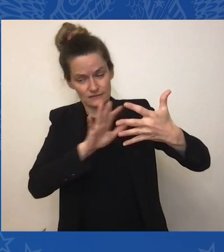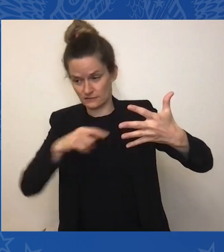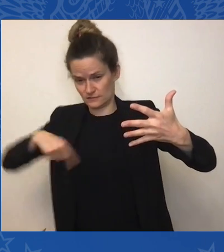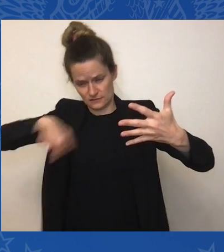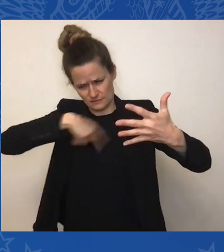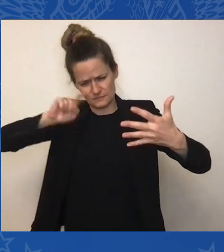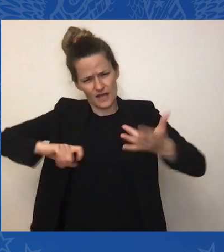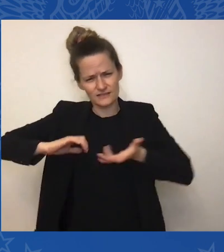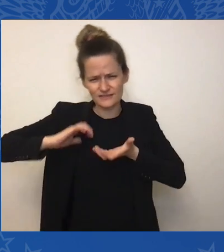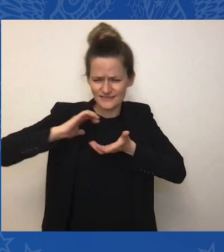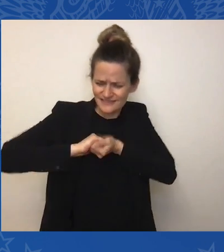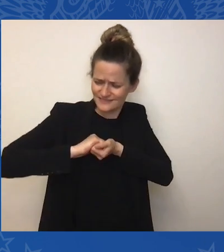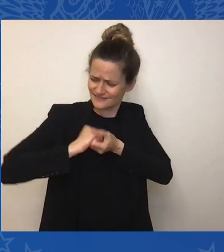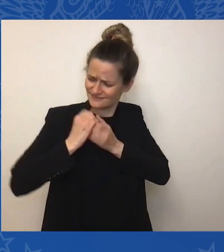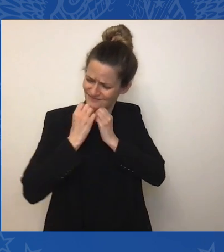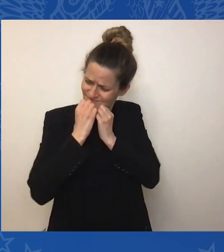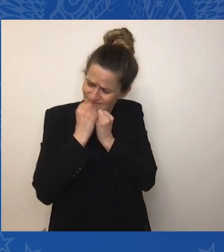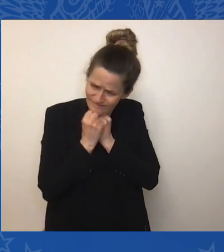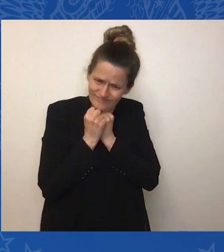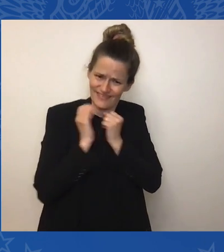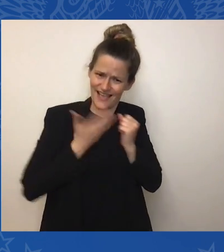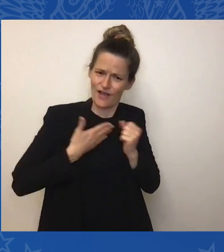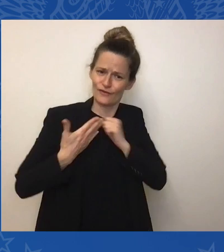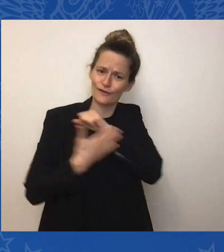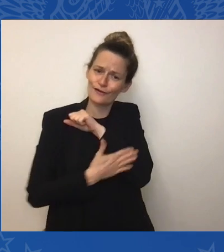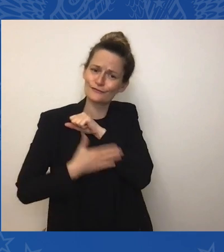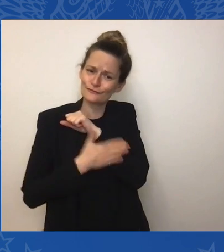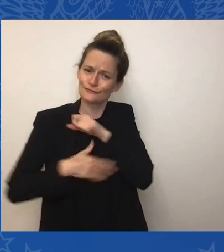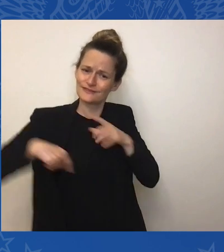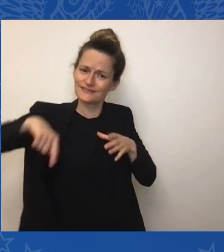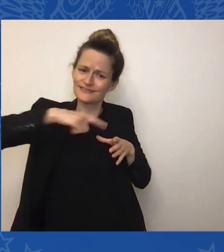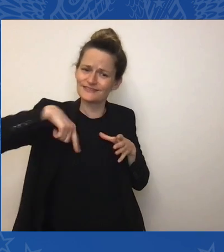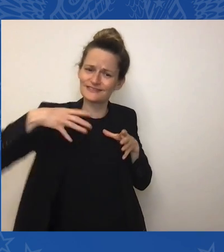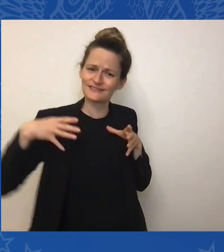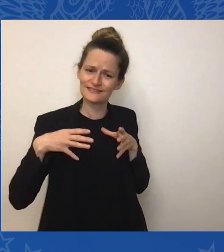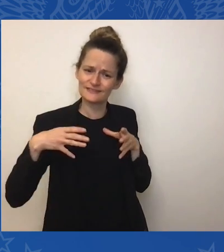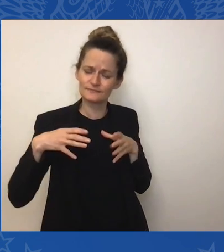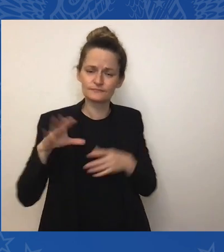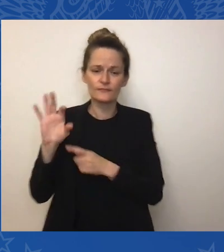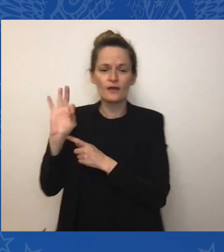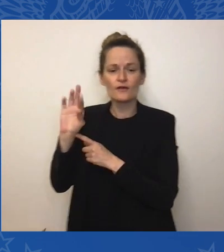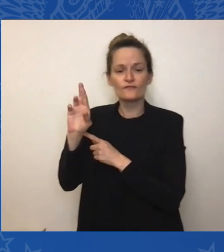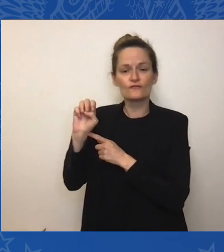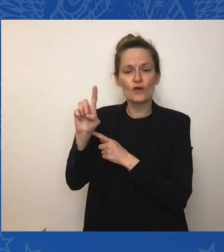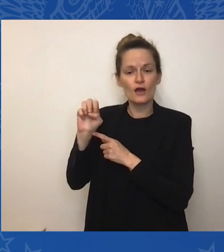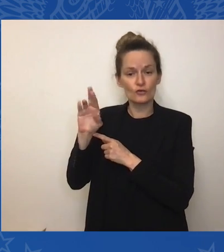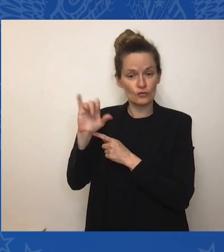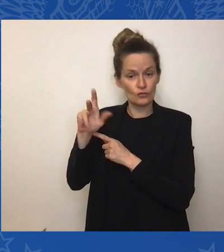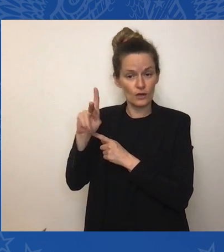Frederick Douglass said it better. He said, "No soil is better adapted to growth of reform than [the] American soil."